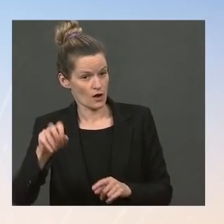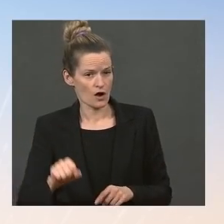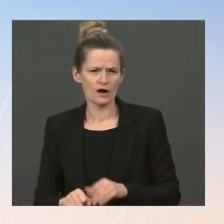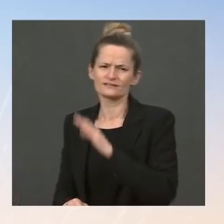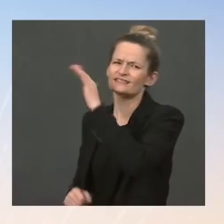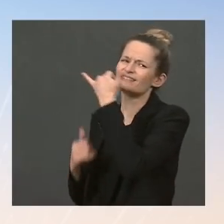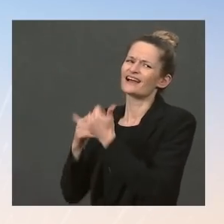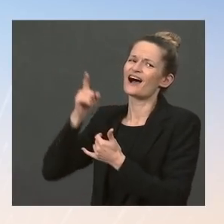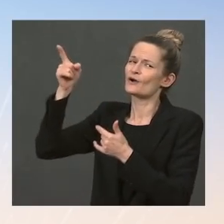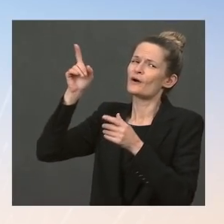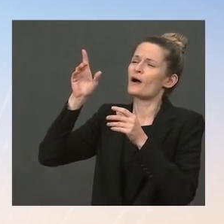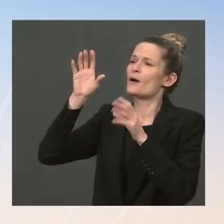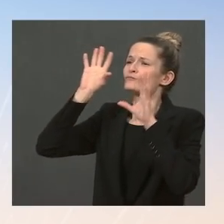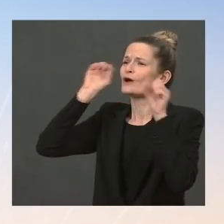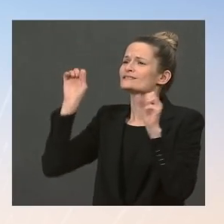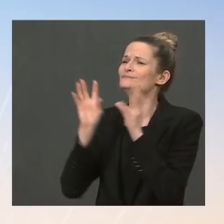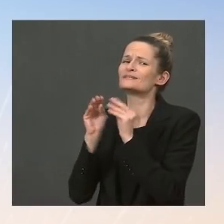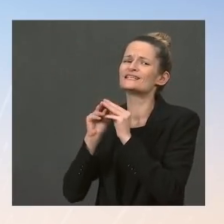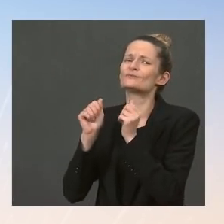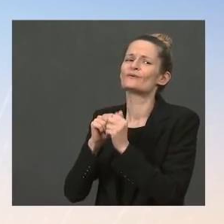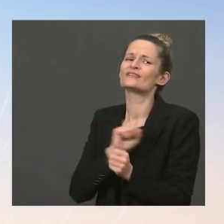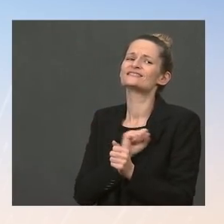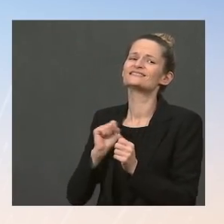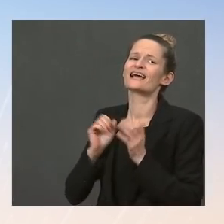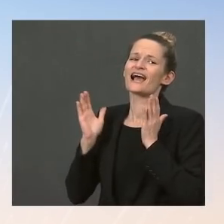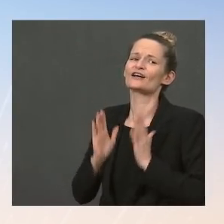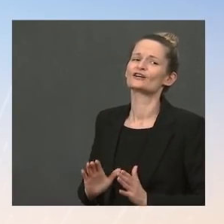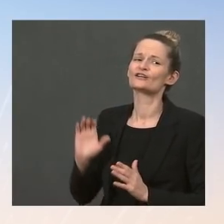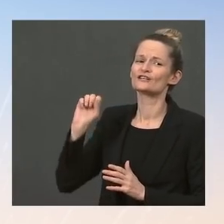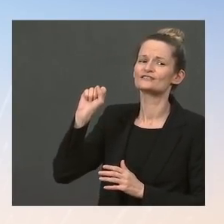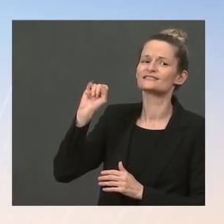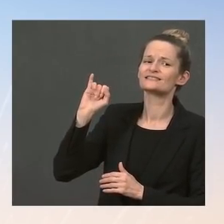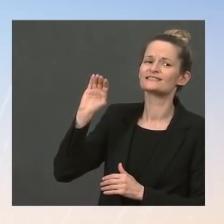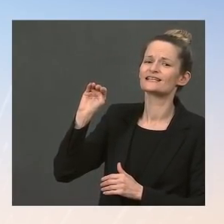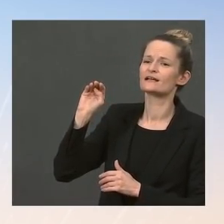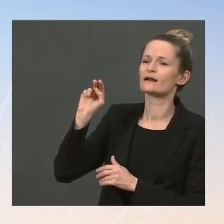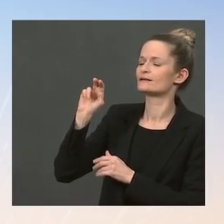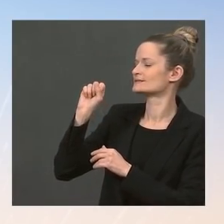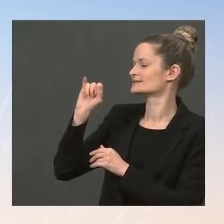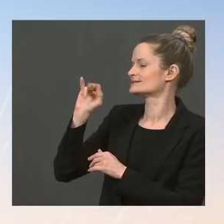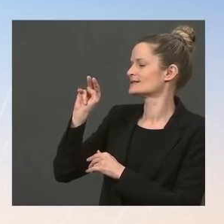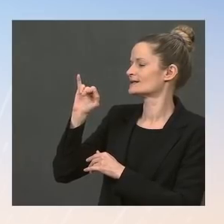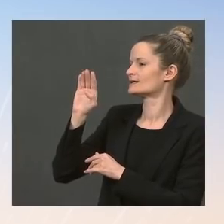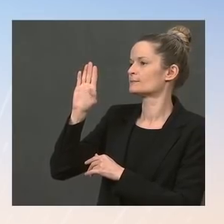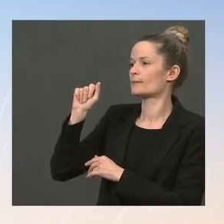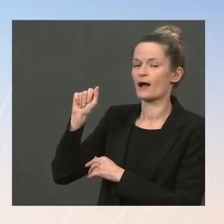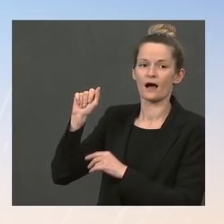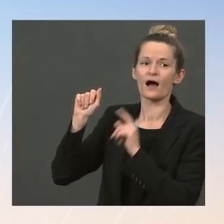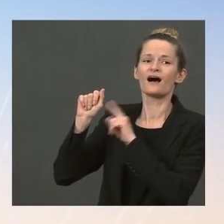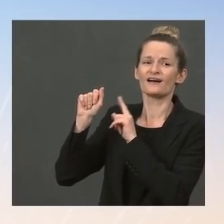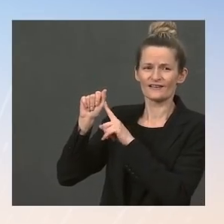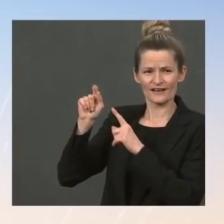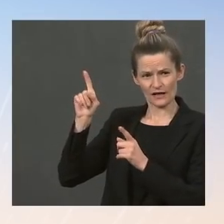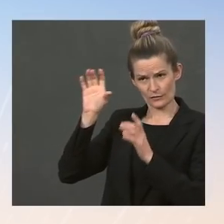earlier this week? And can you confirm that he's speaking today with Schumer and Pelosi, and what he plans to discuss with them?